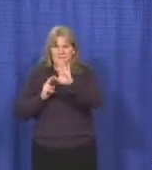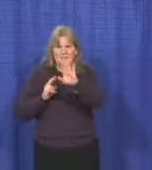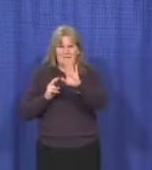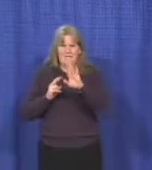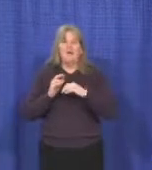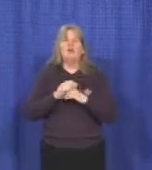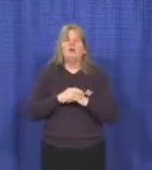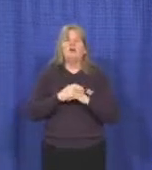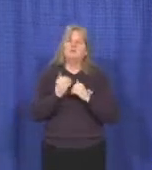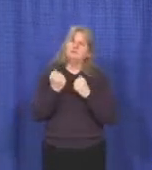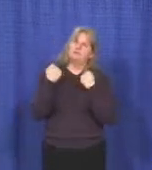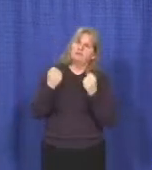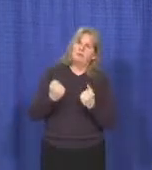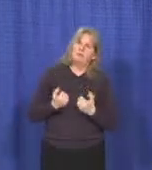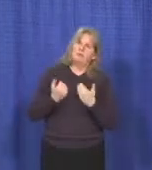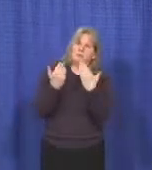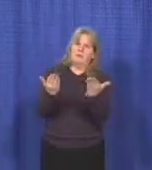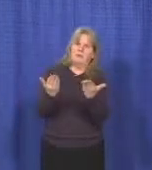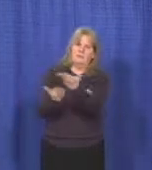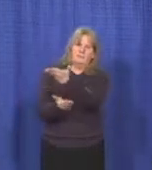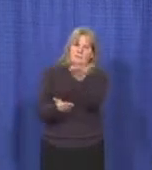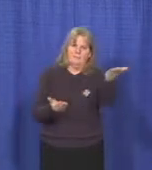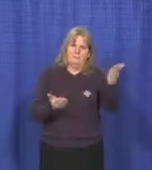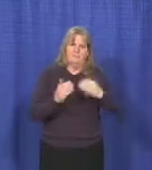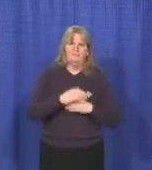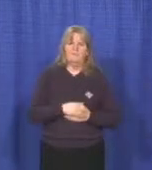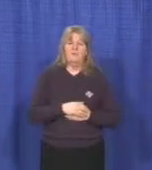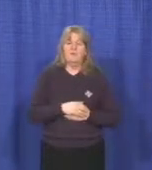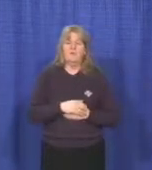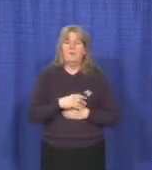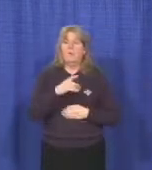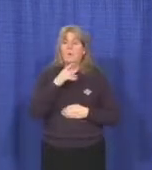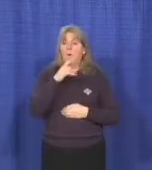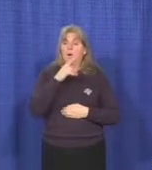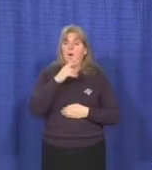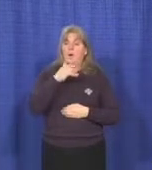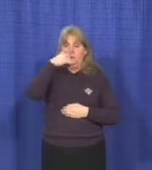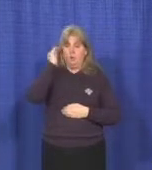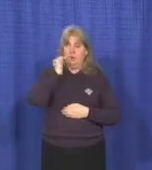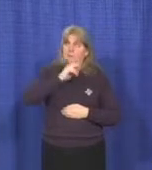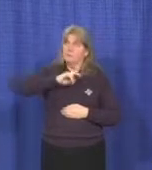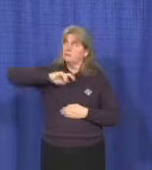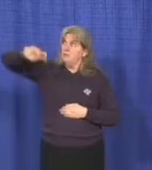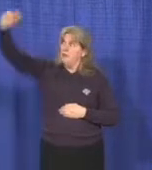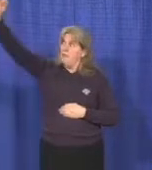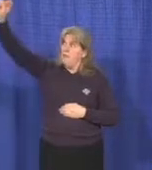following strong recommendation. Everyone returning from travel